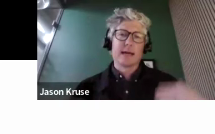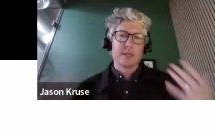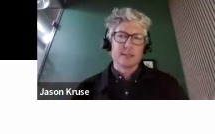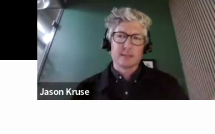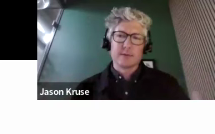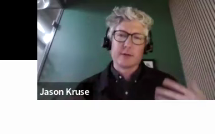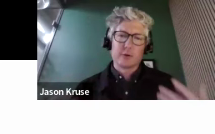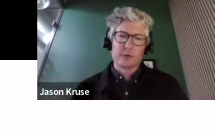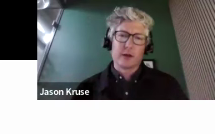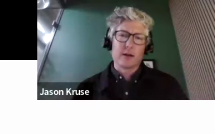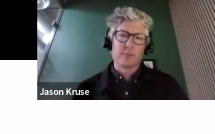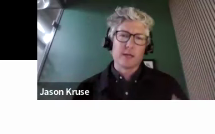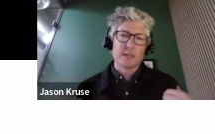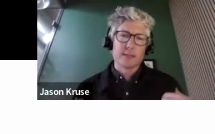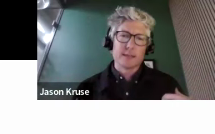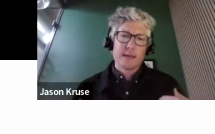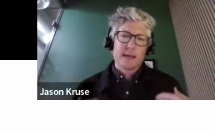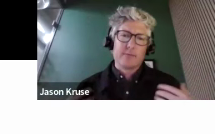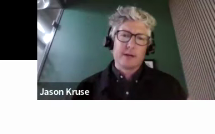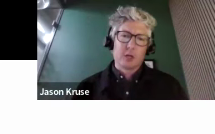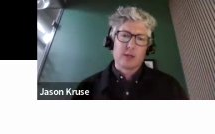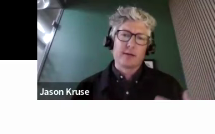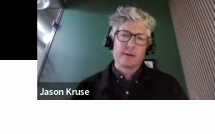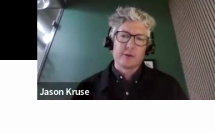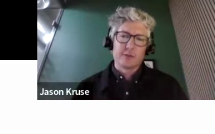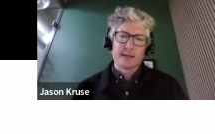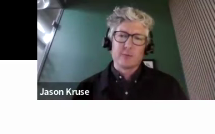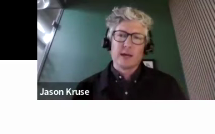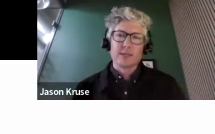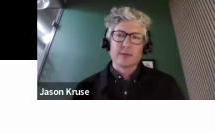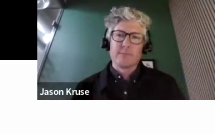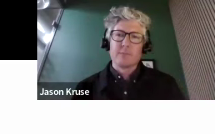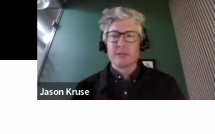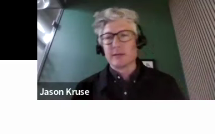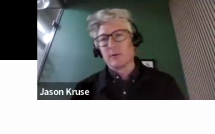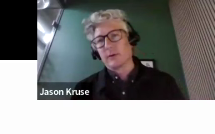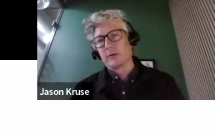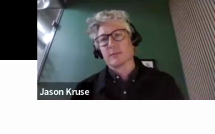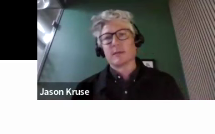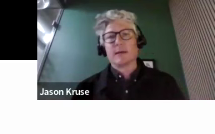to digest this very early on in a project in a very clear and understanding way so that building owners